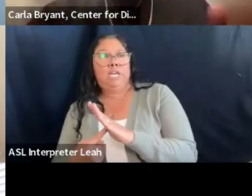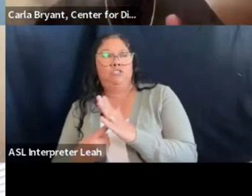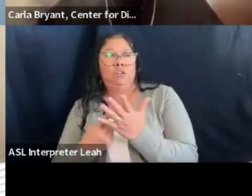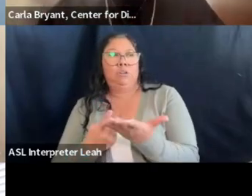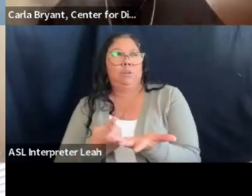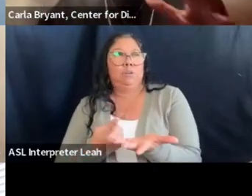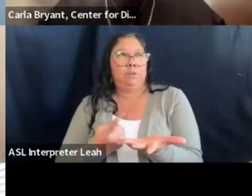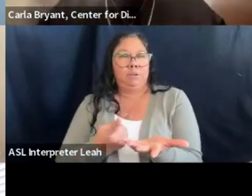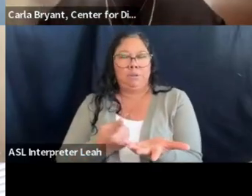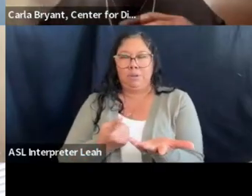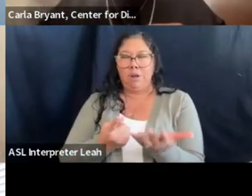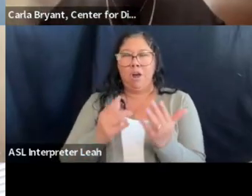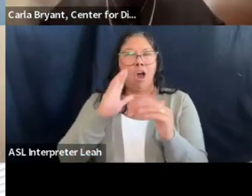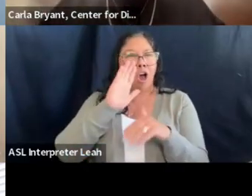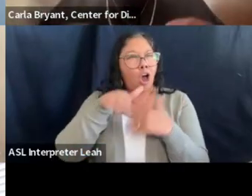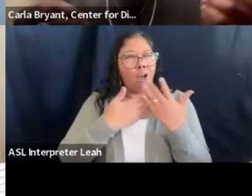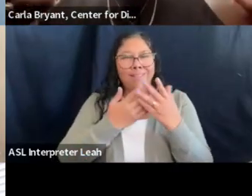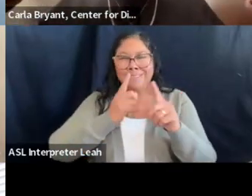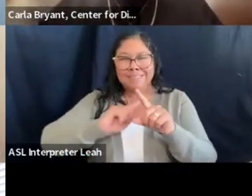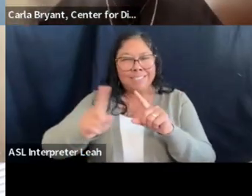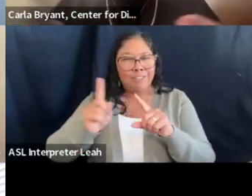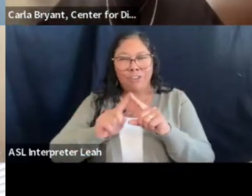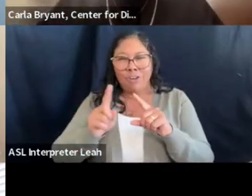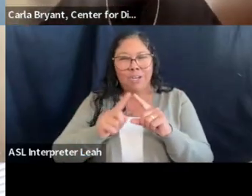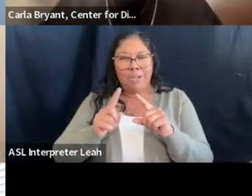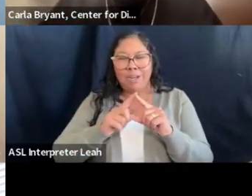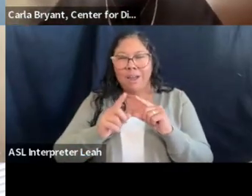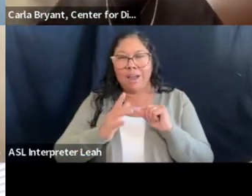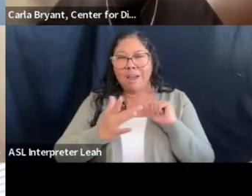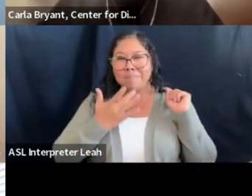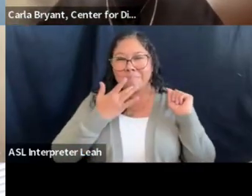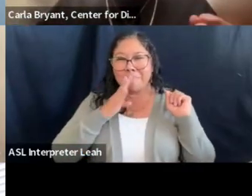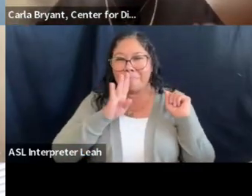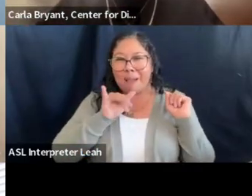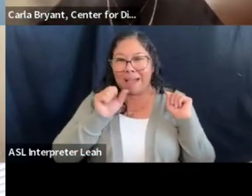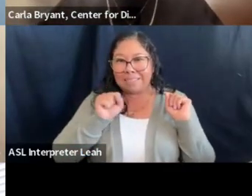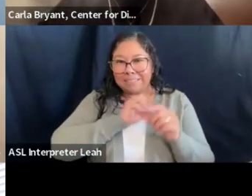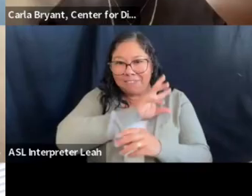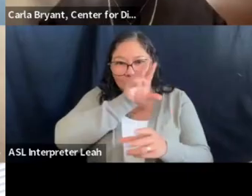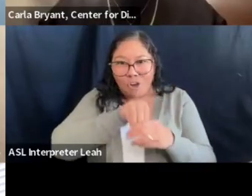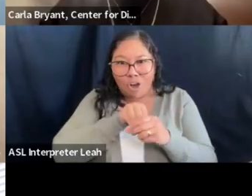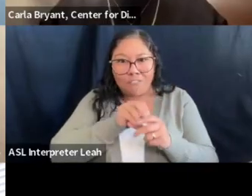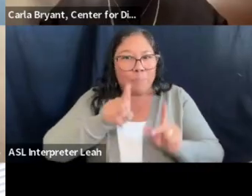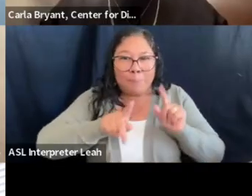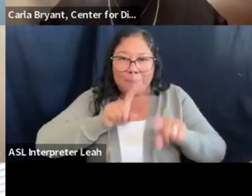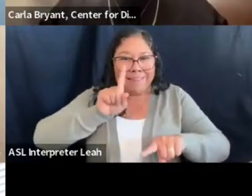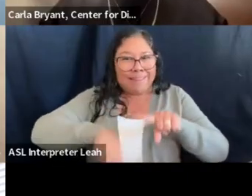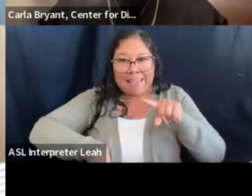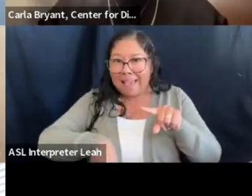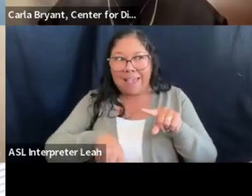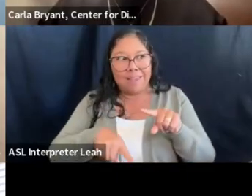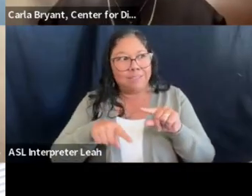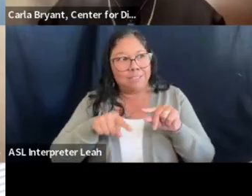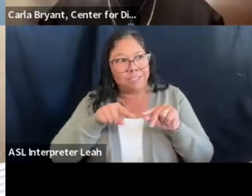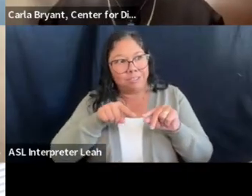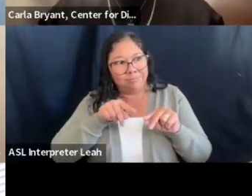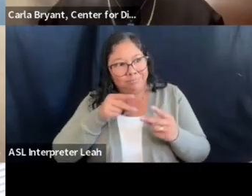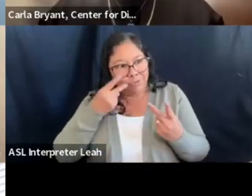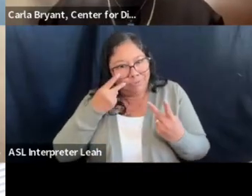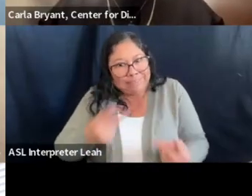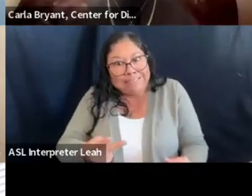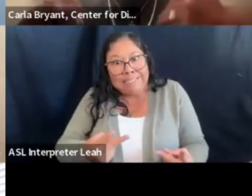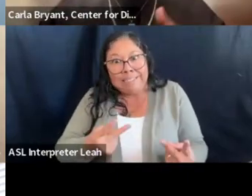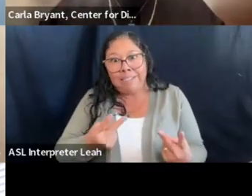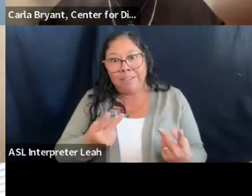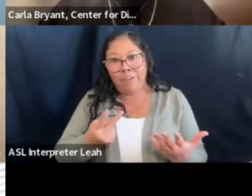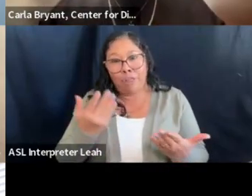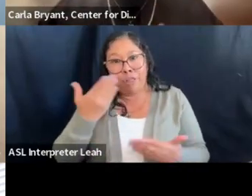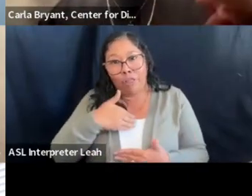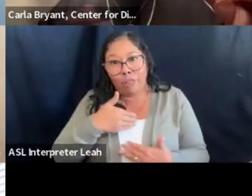and it was all layered with all of this biases that people could not unpack. So I will say